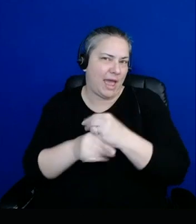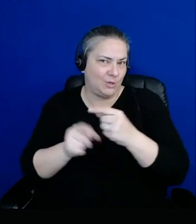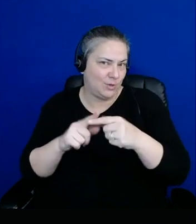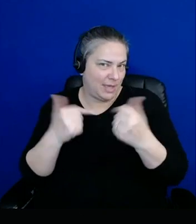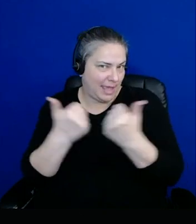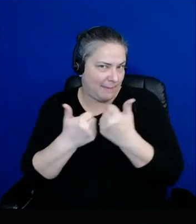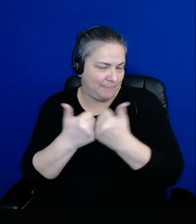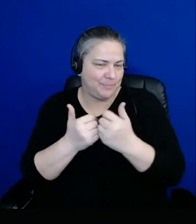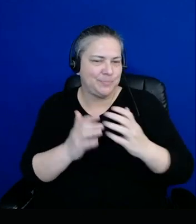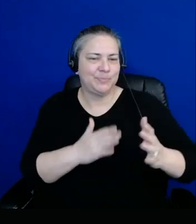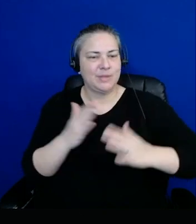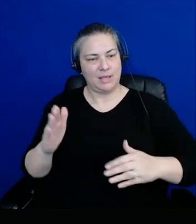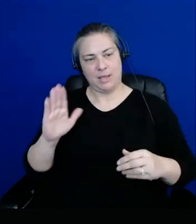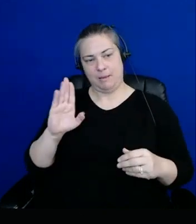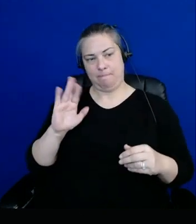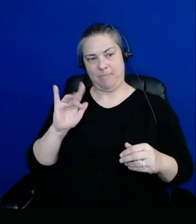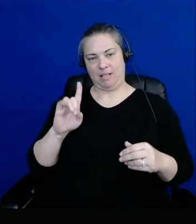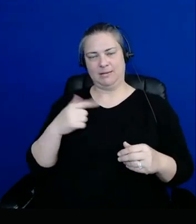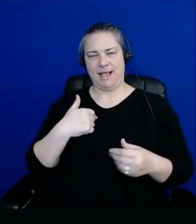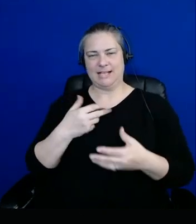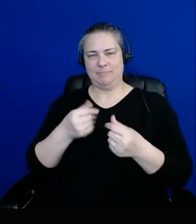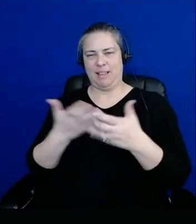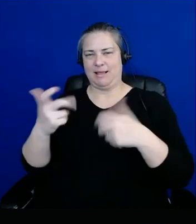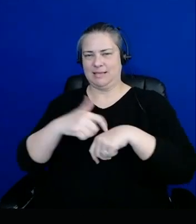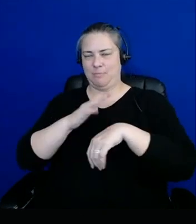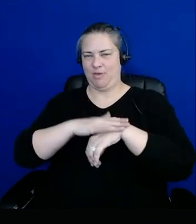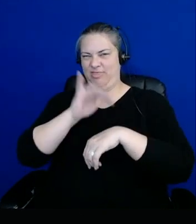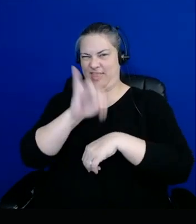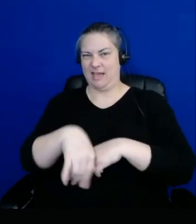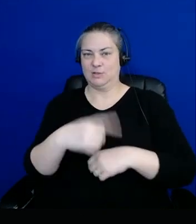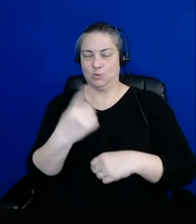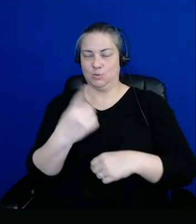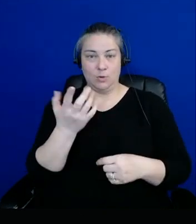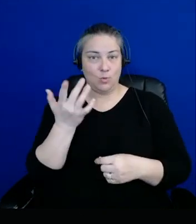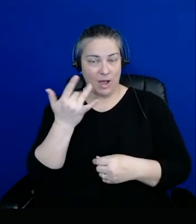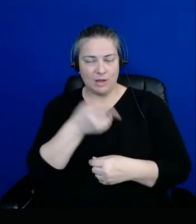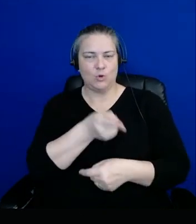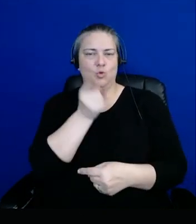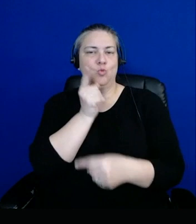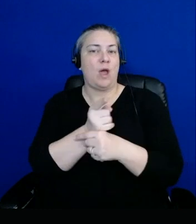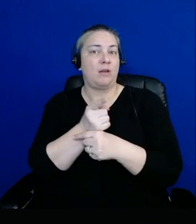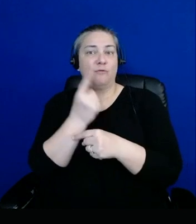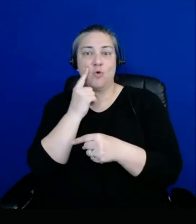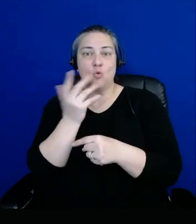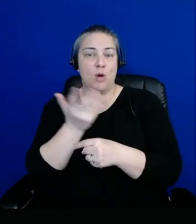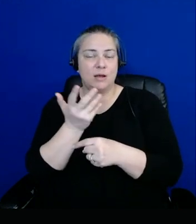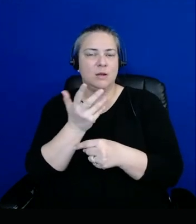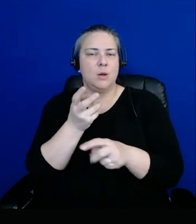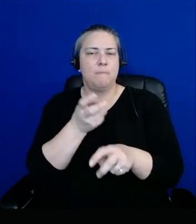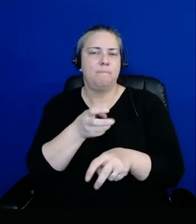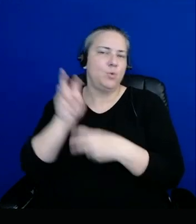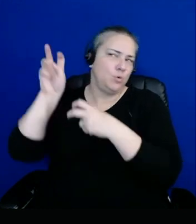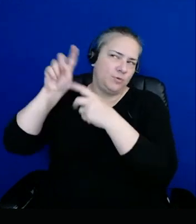Build is something that I spend a lot of my time on, because it's obviously ripe for moving into cloud based services.